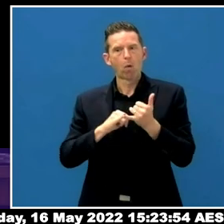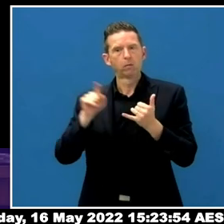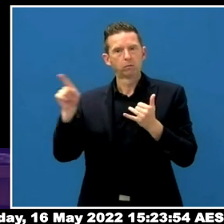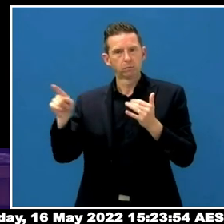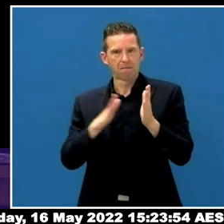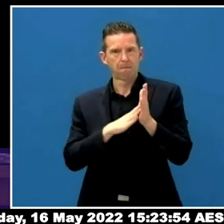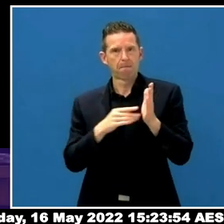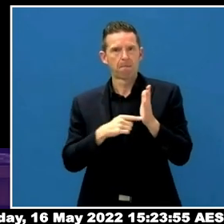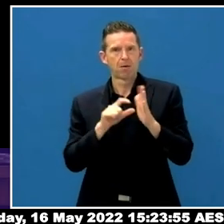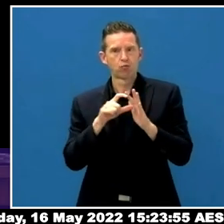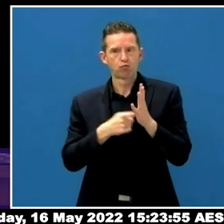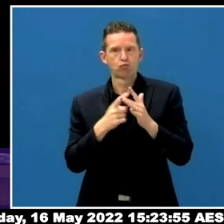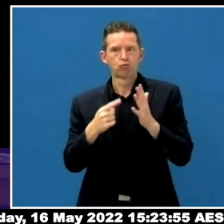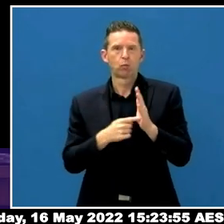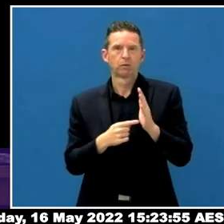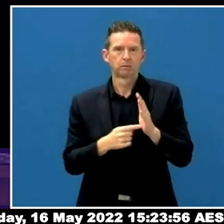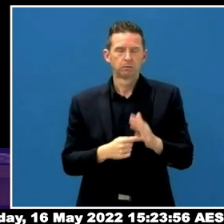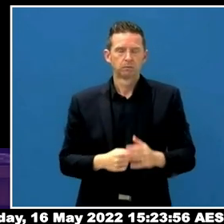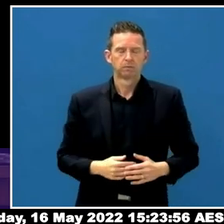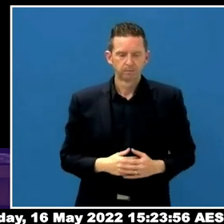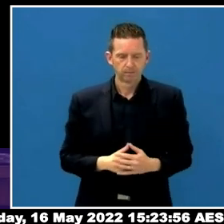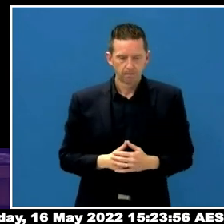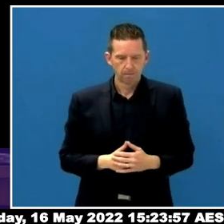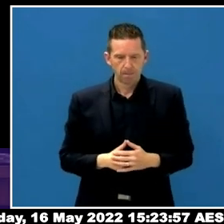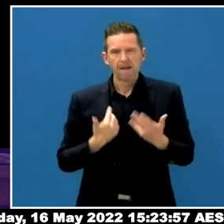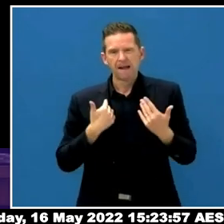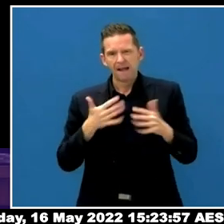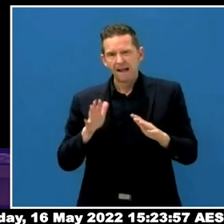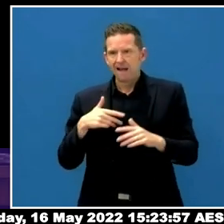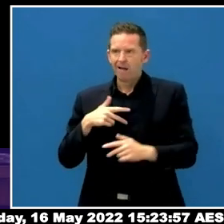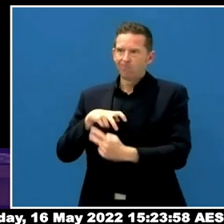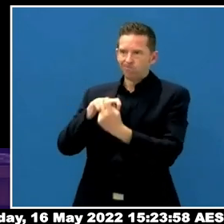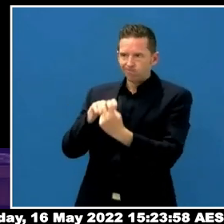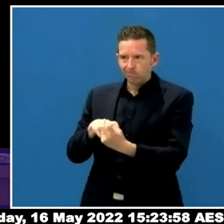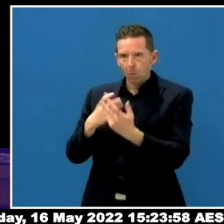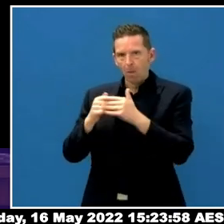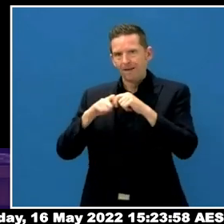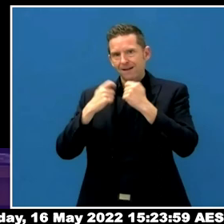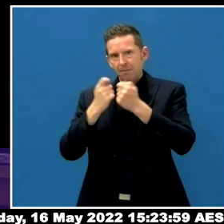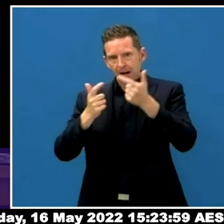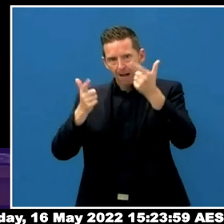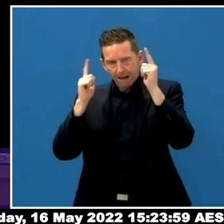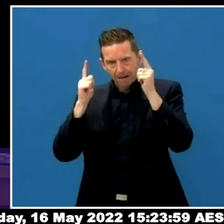And we had a meeting with the Team Leader and the district manager at the time who - I